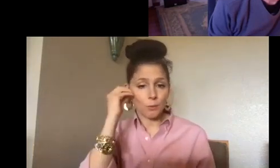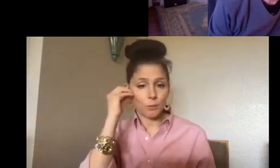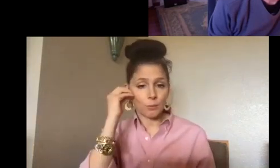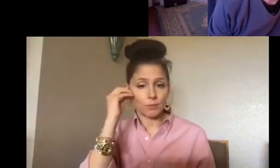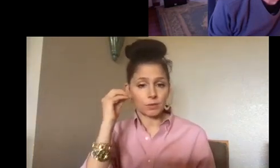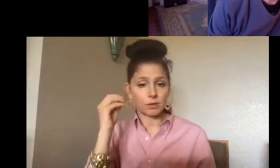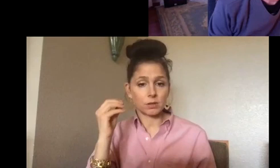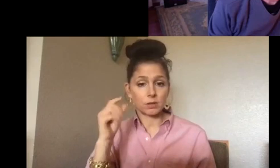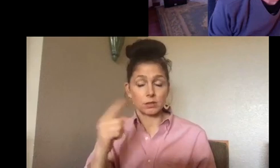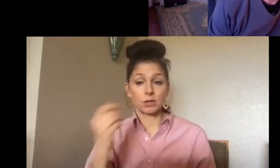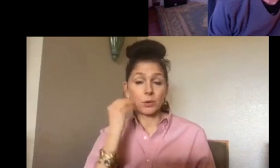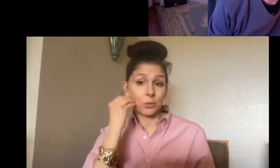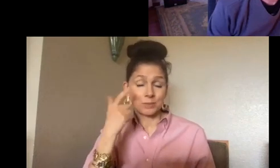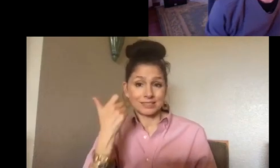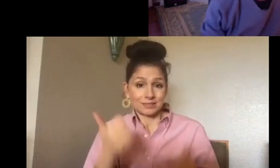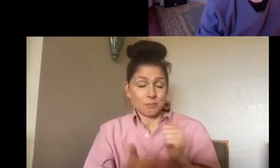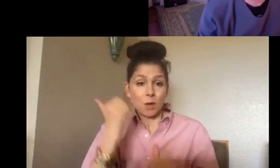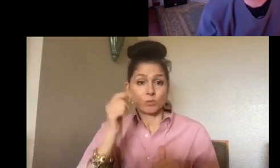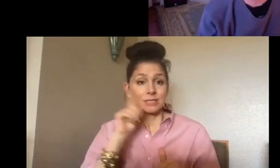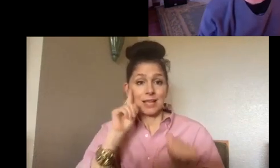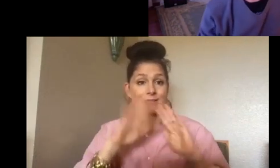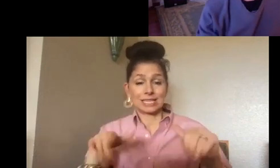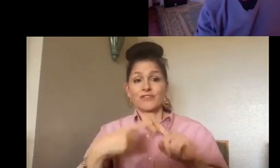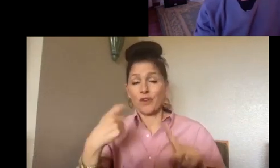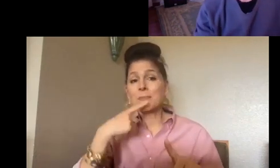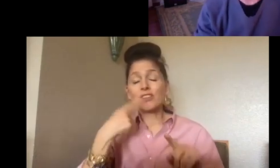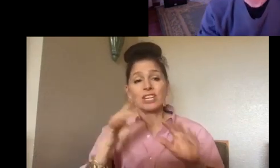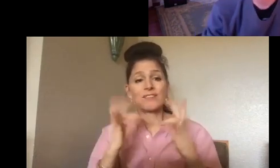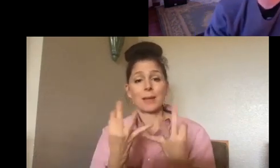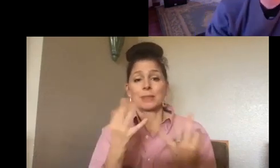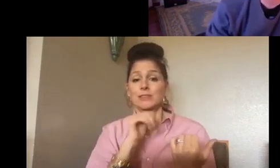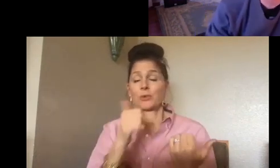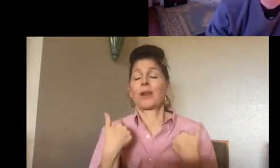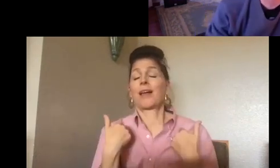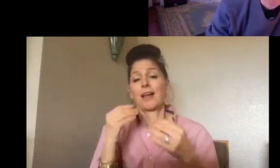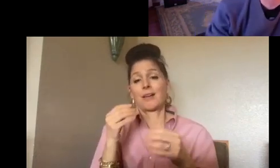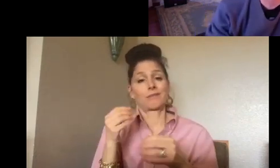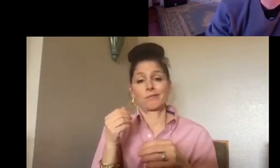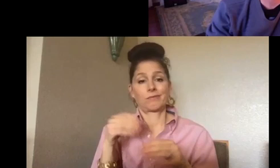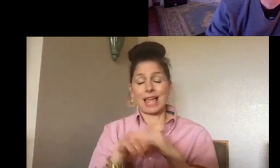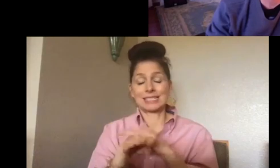and because most deaf children are from hearing families, and so they don't have access to sign